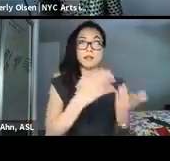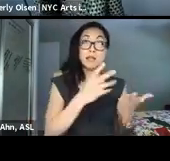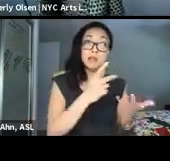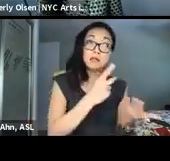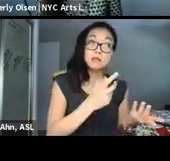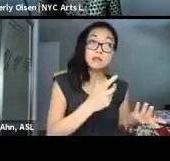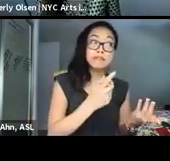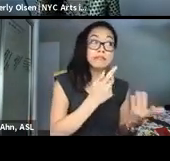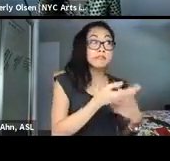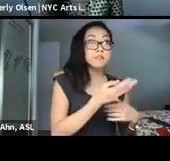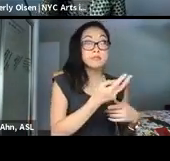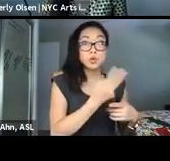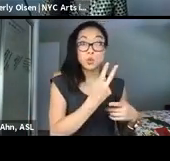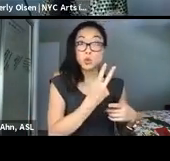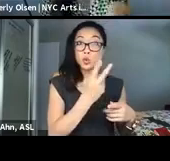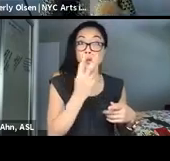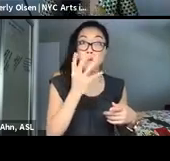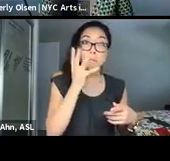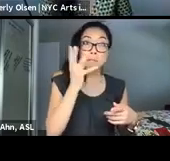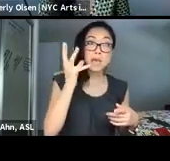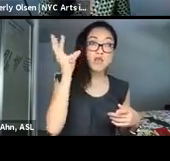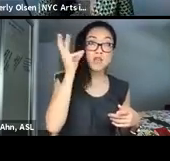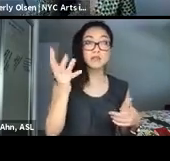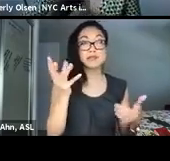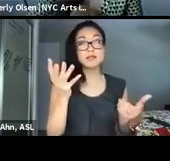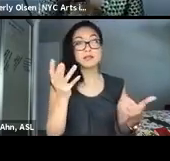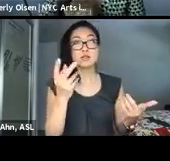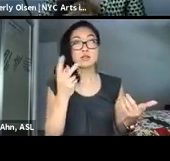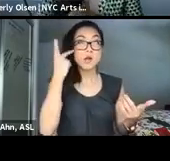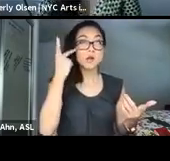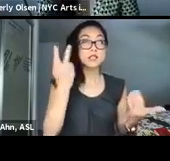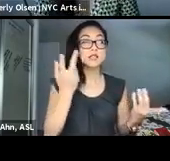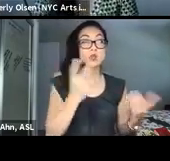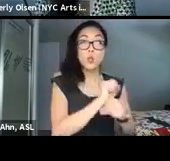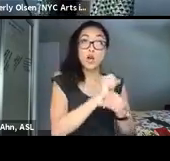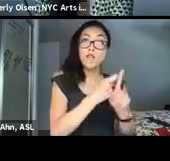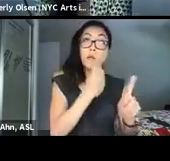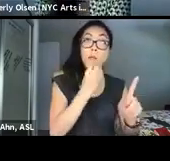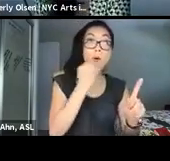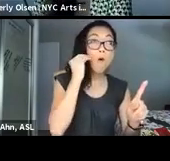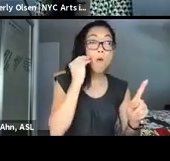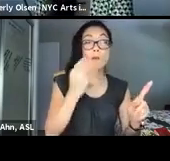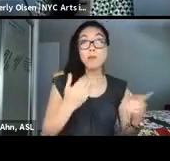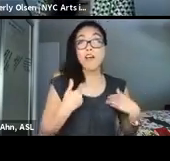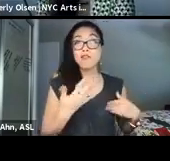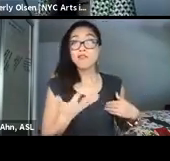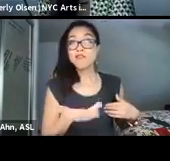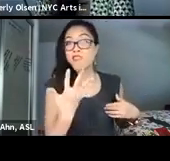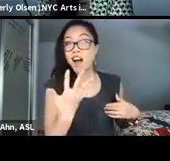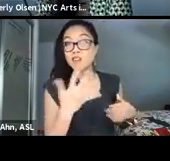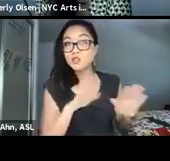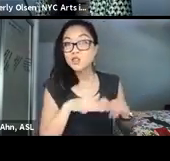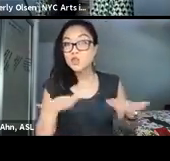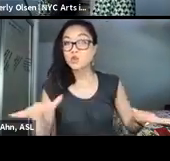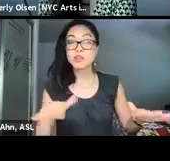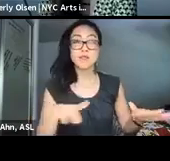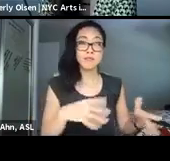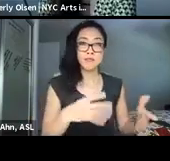in our different ways that we do that. Alejandra Duque Cifuentes: There's a couple of things that have surfaced that answered the questions that coming up in the